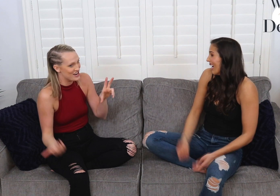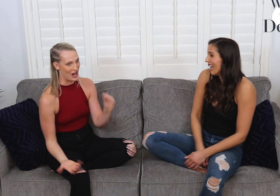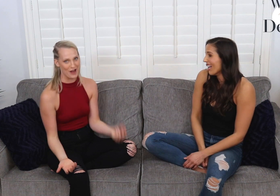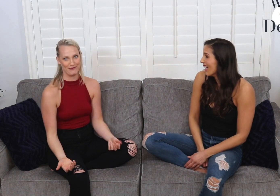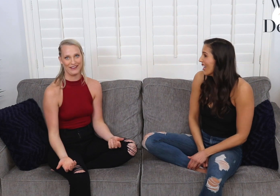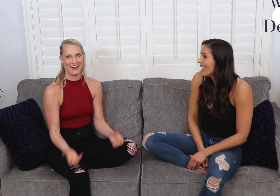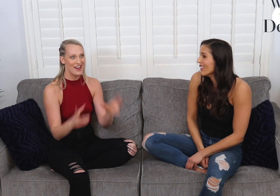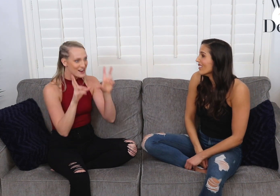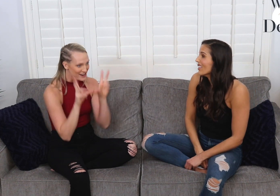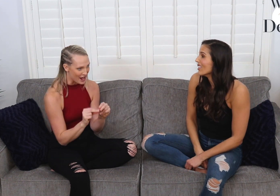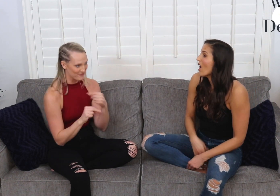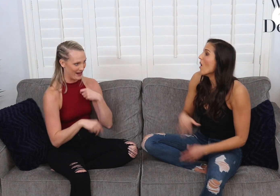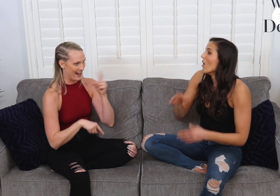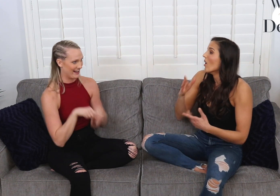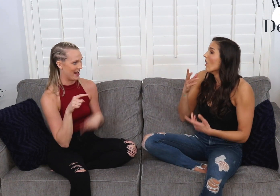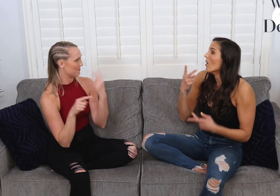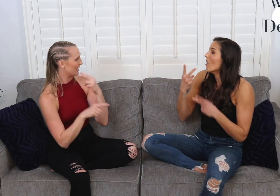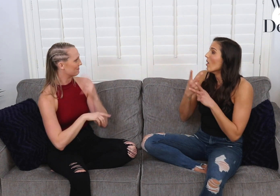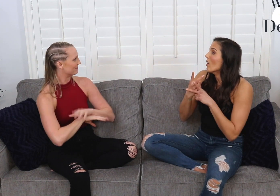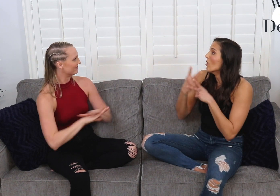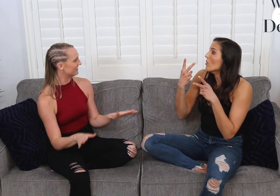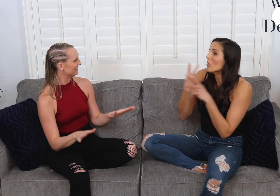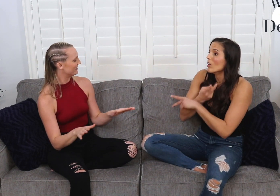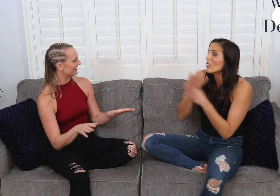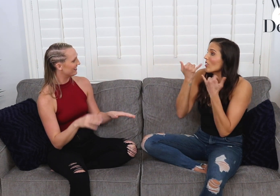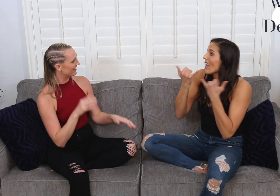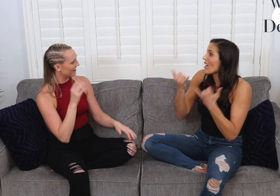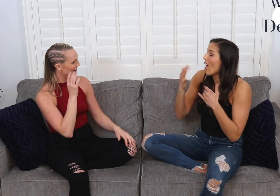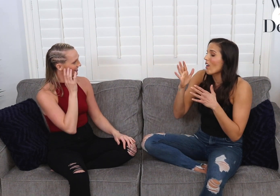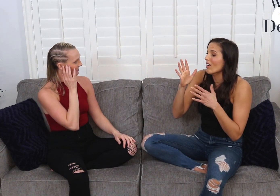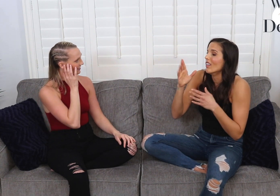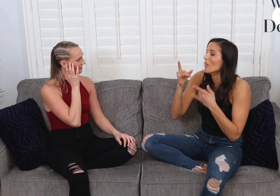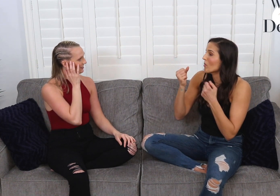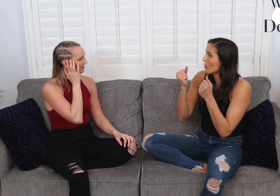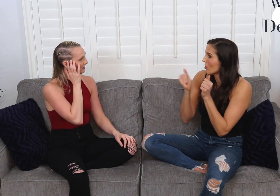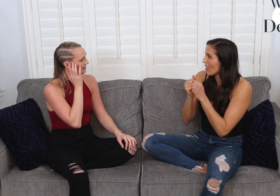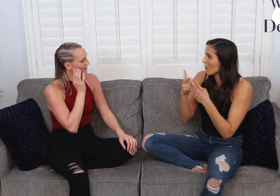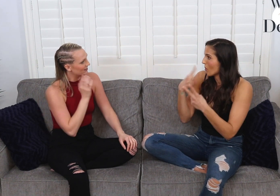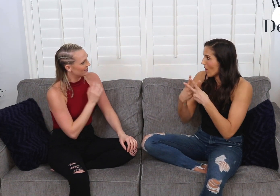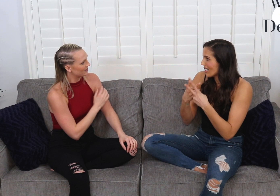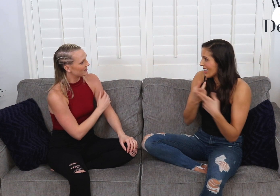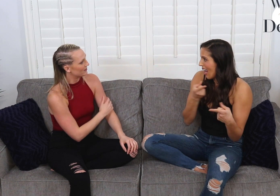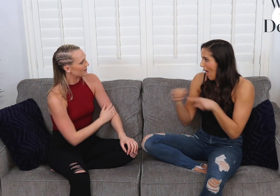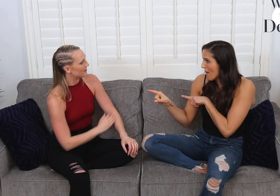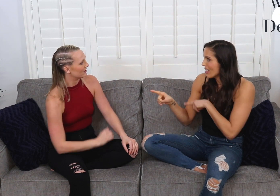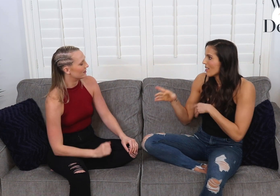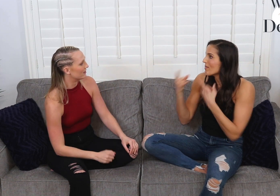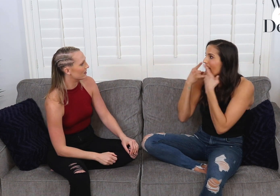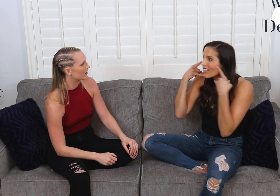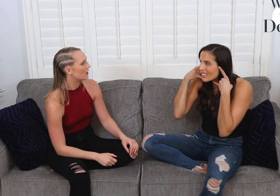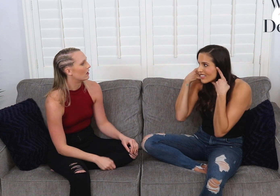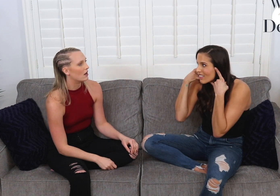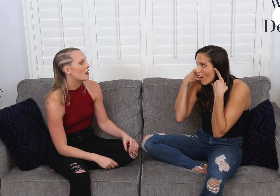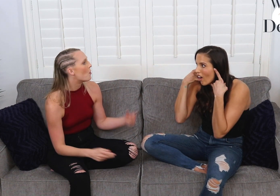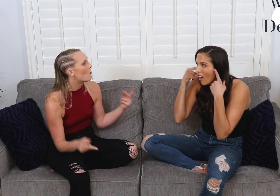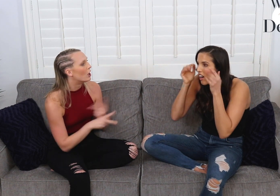Like no! I cannot read lips at all. Oh, and the worst thing that's going on right now with quarantine is masks!